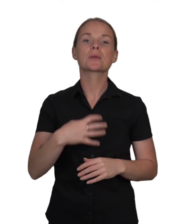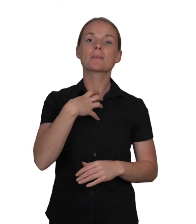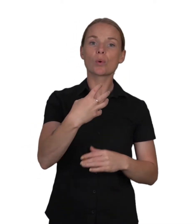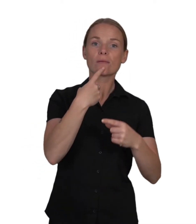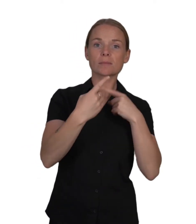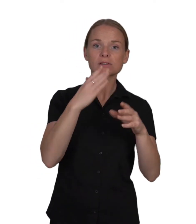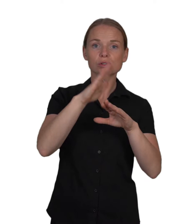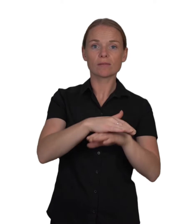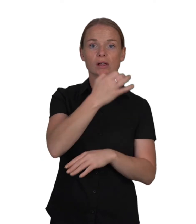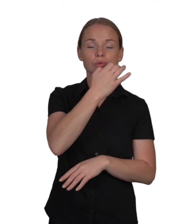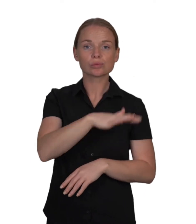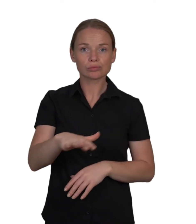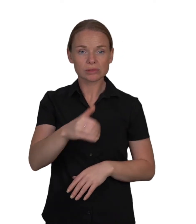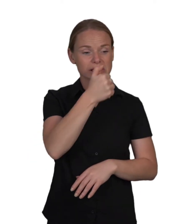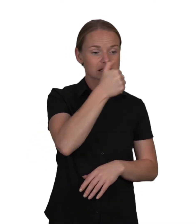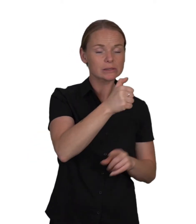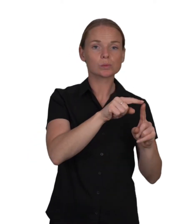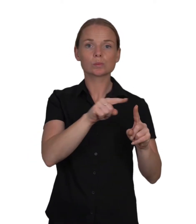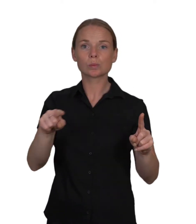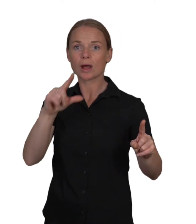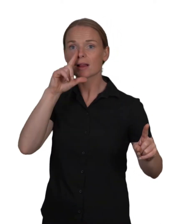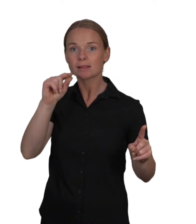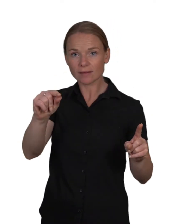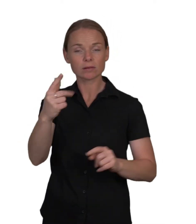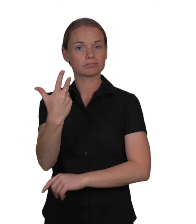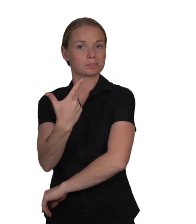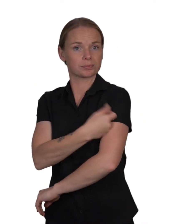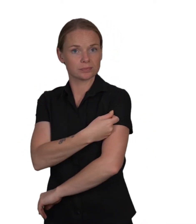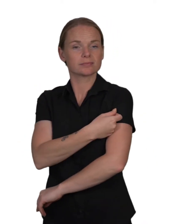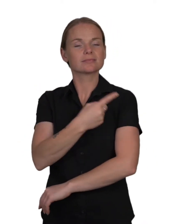For more information about vaccination in children aged 6 to 11 years